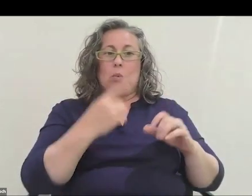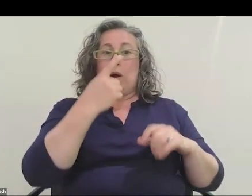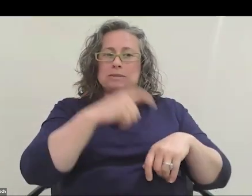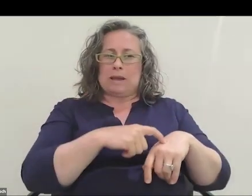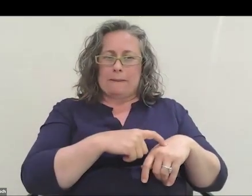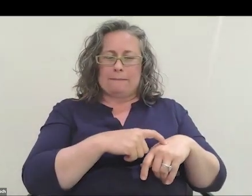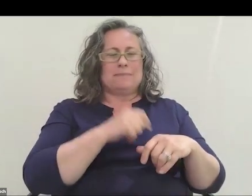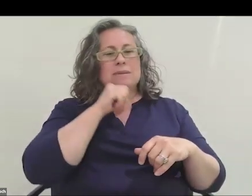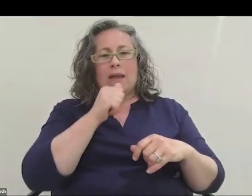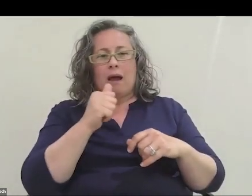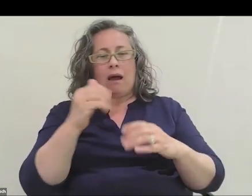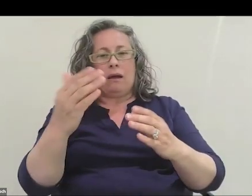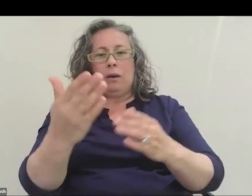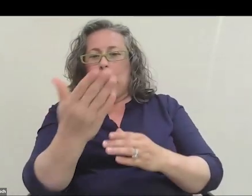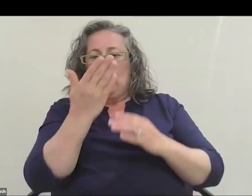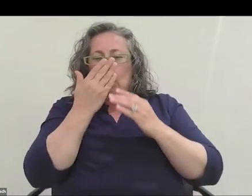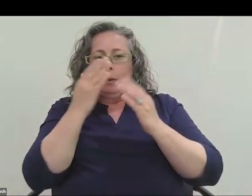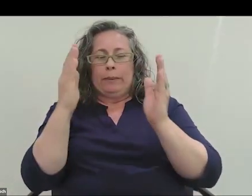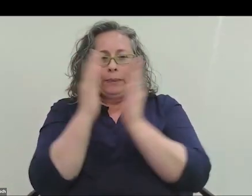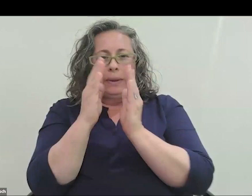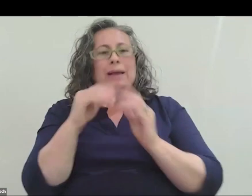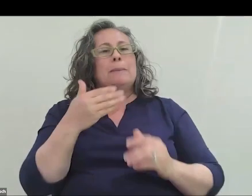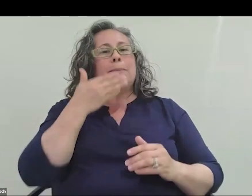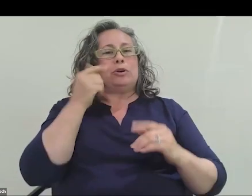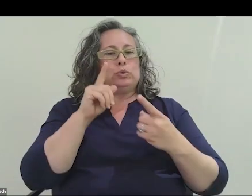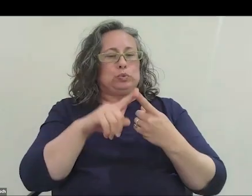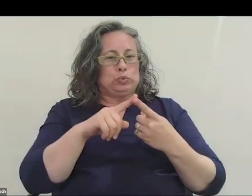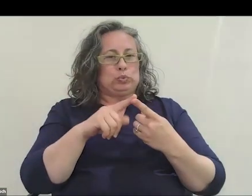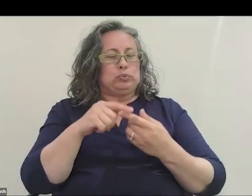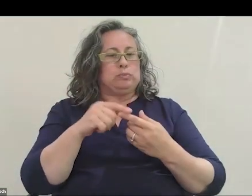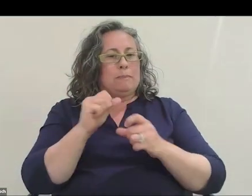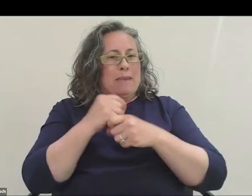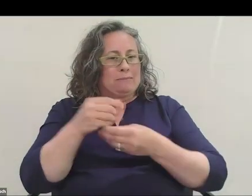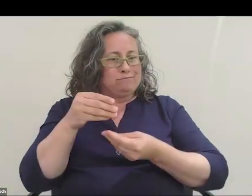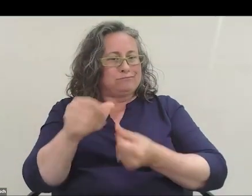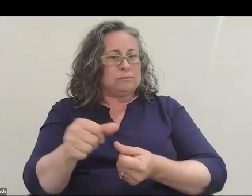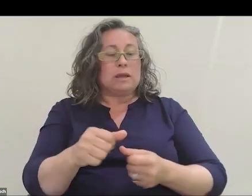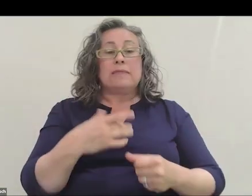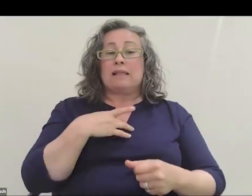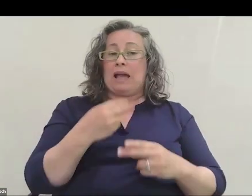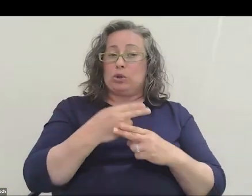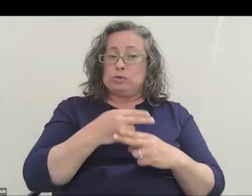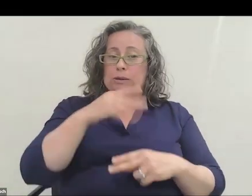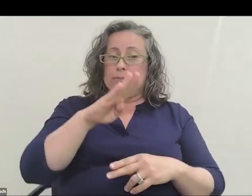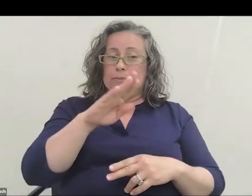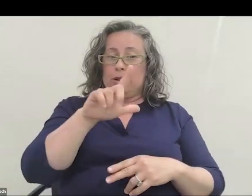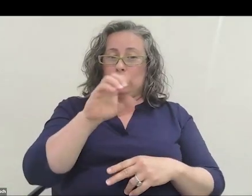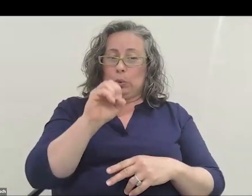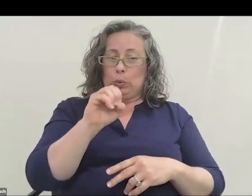It's a lot easier to minimize getting lost. They really have liked using Bluetooth and tactile calipers.